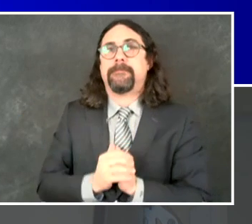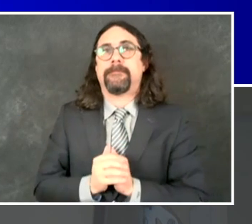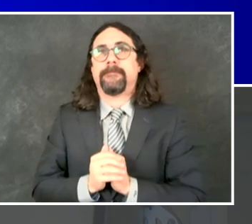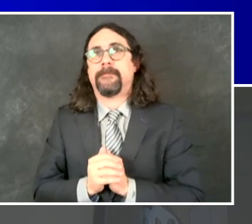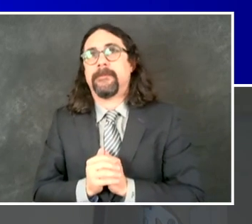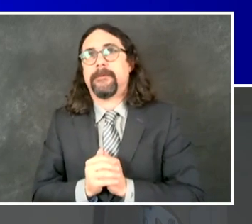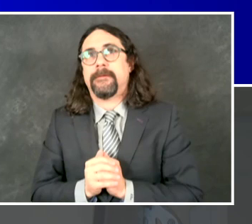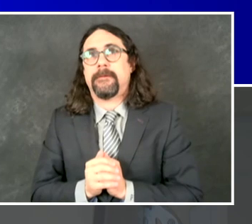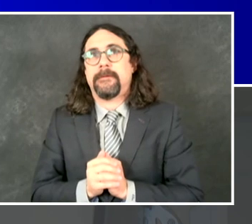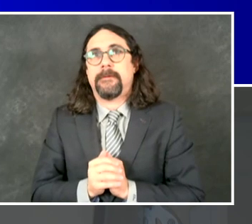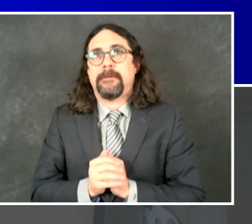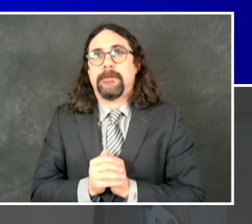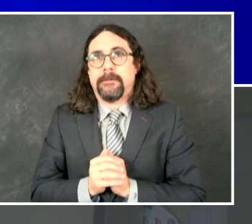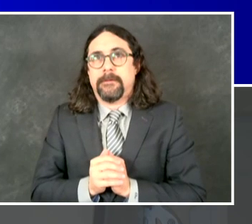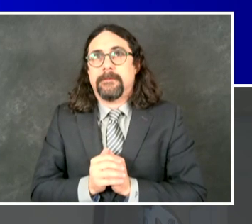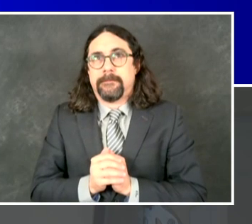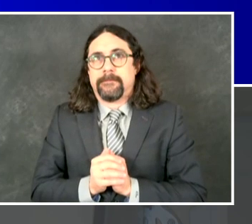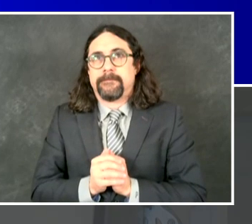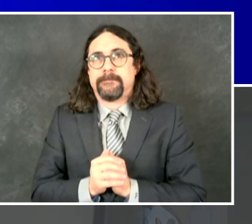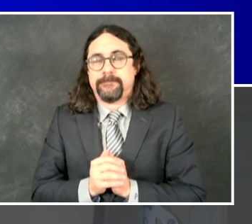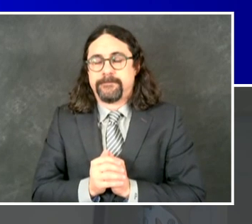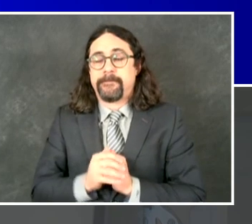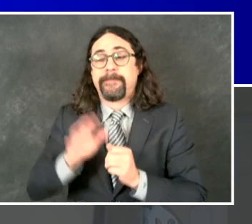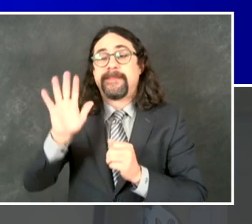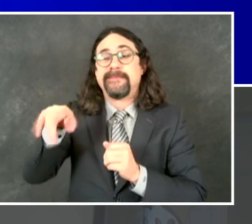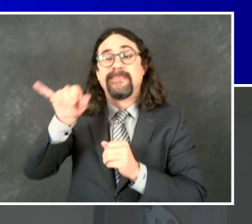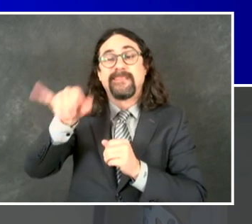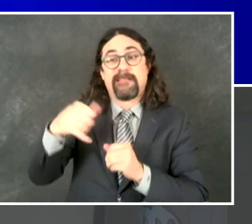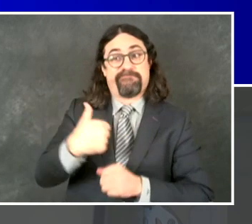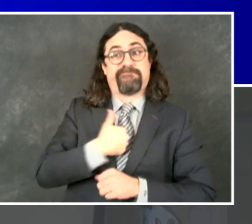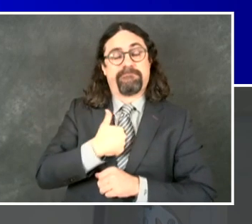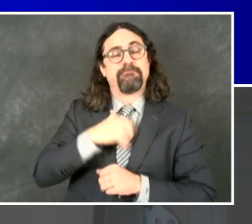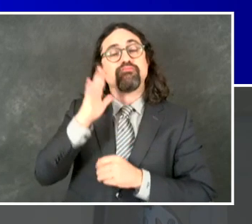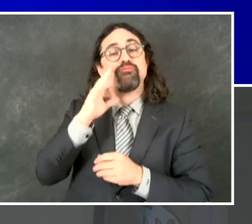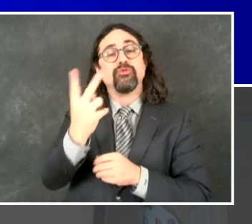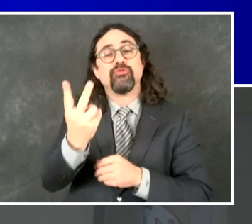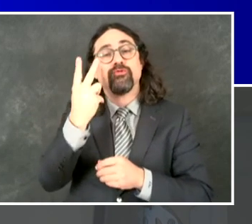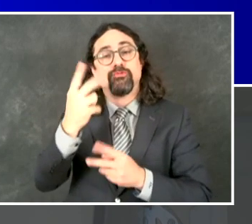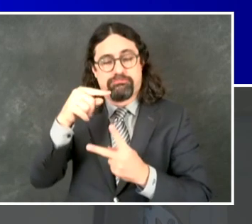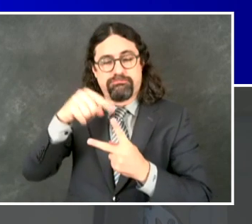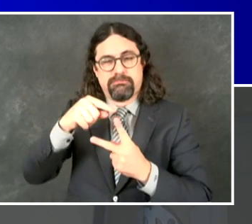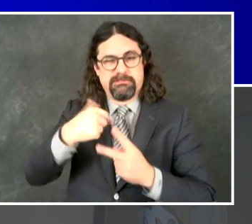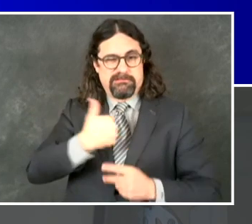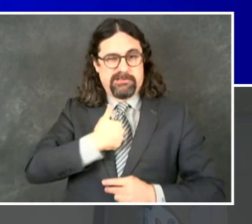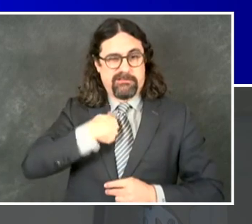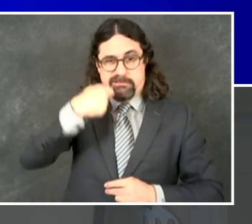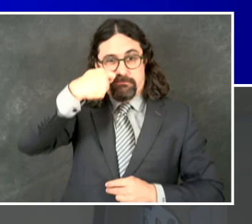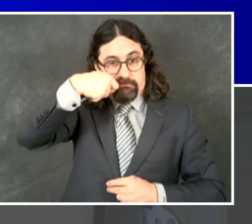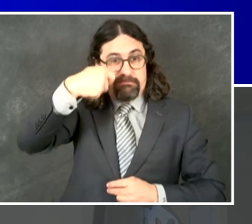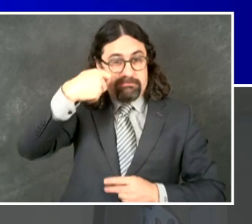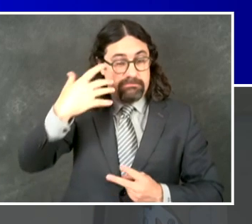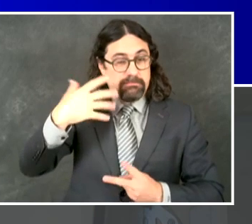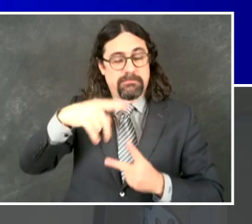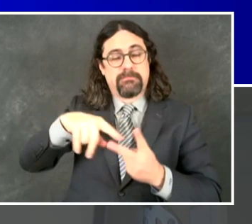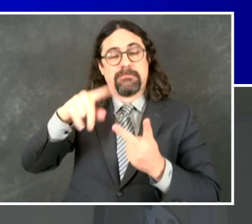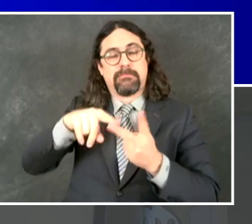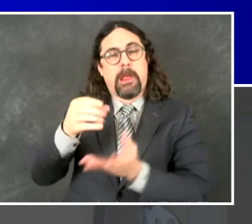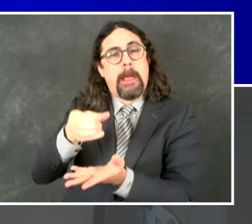TO GET A SAMPLE. THEY SPIT INTO A CUP, AND THEN THAT, THOSE TWO SAMPLES PROVIDE